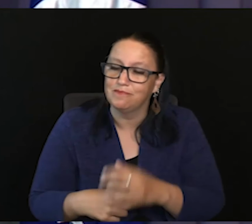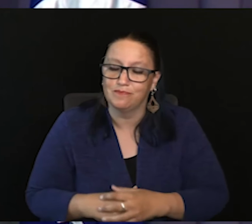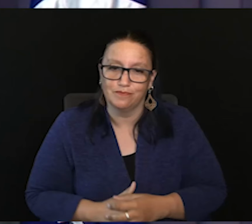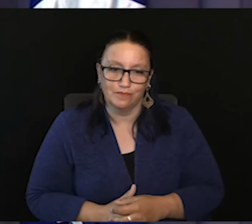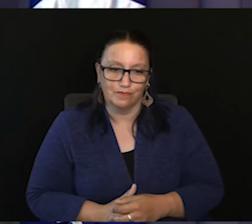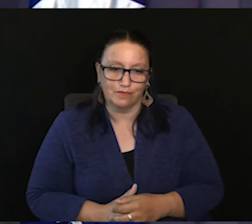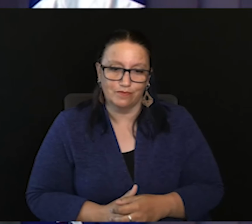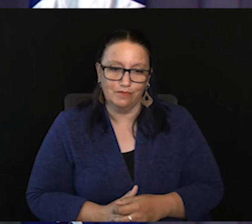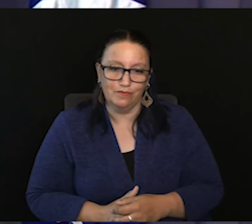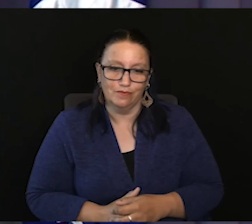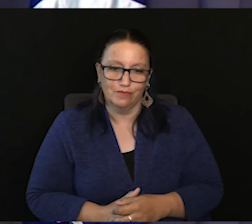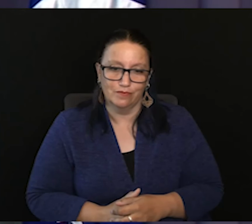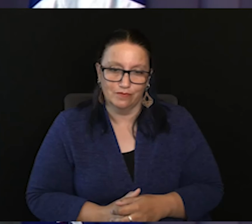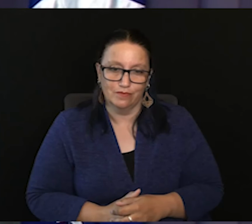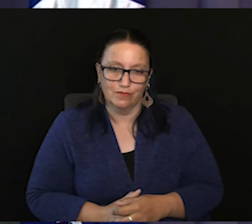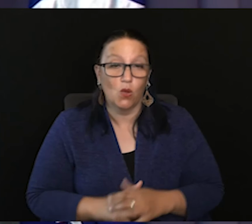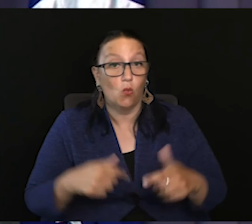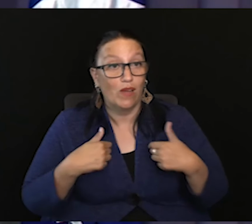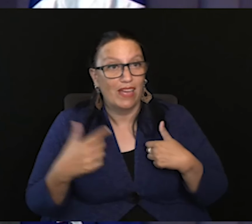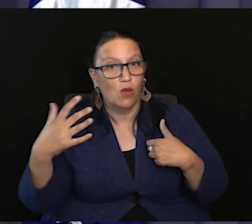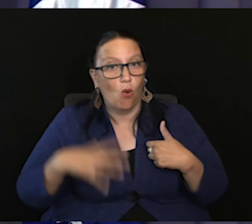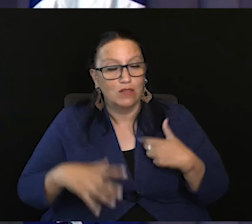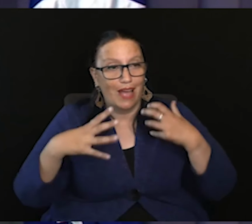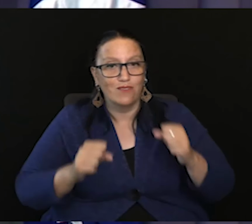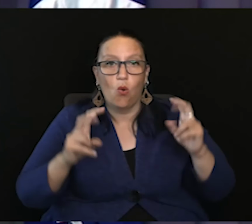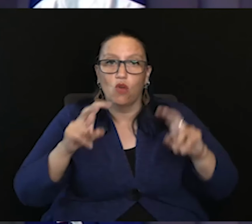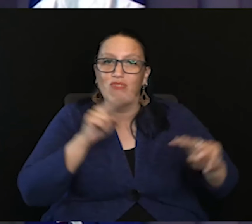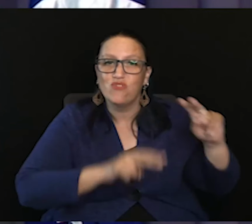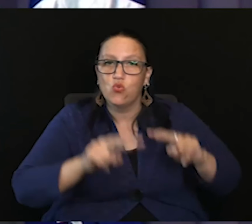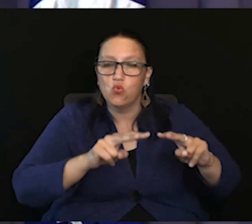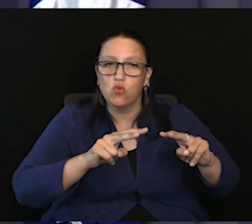vaccines in order to make their approvals as fast as possible is to do what we call a rolling review.